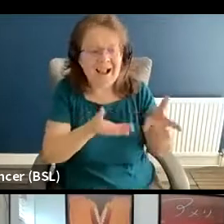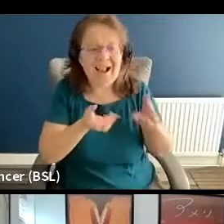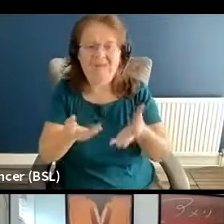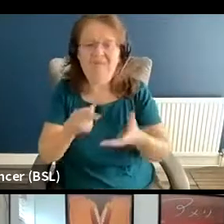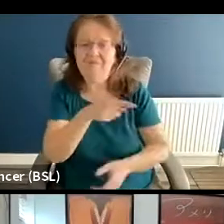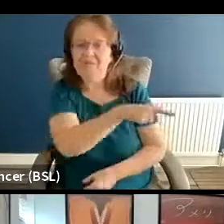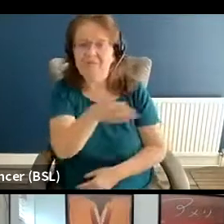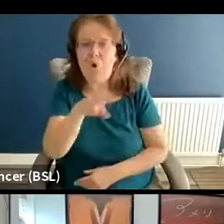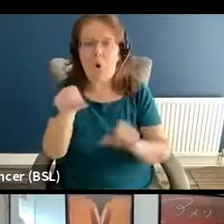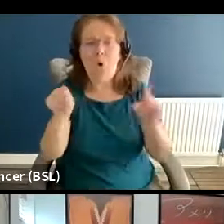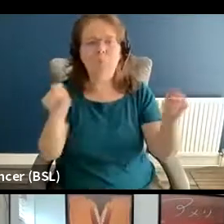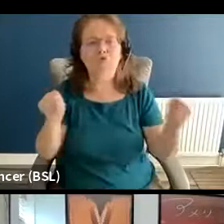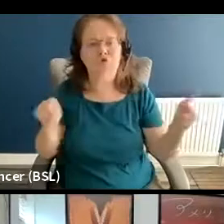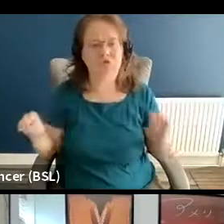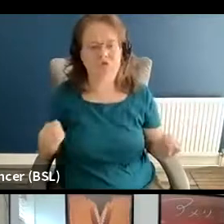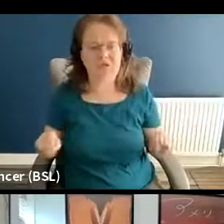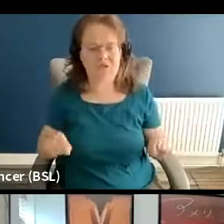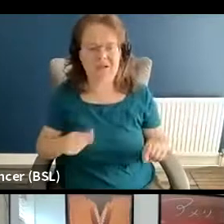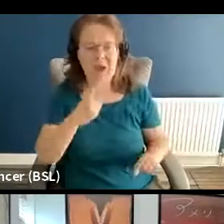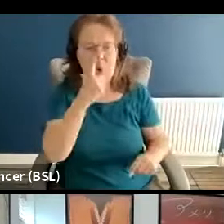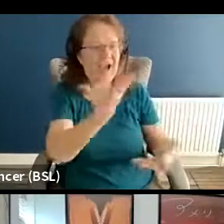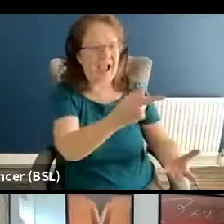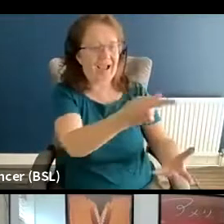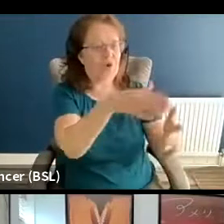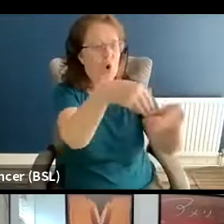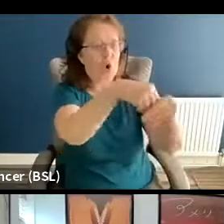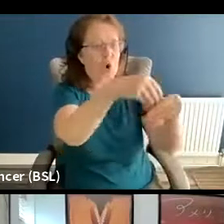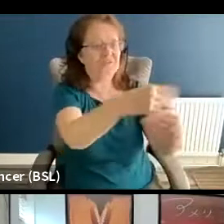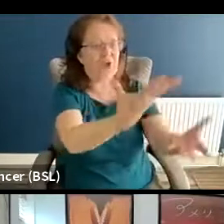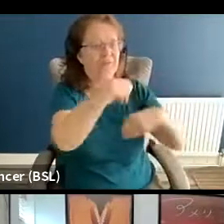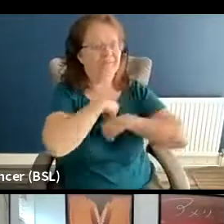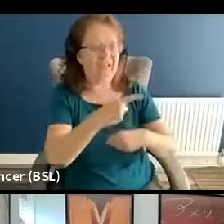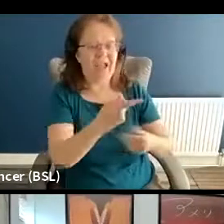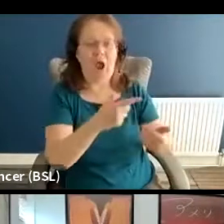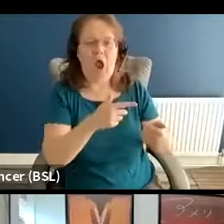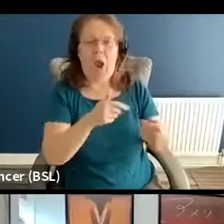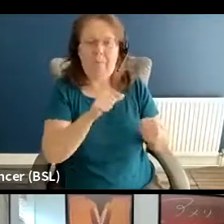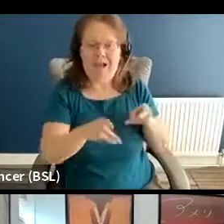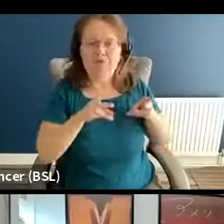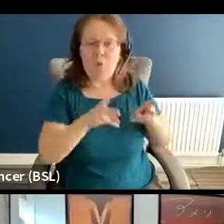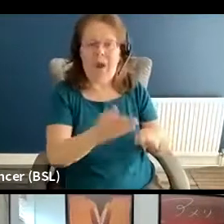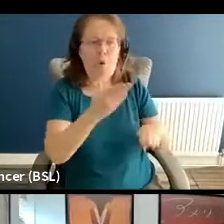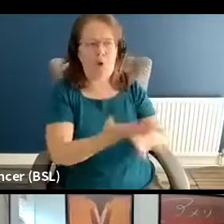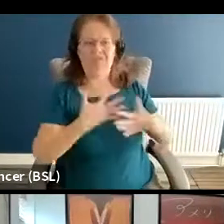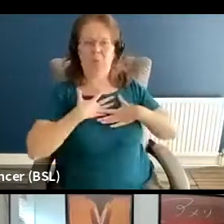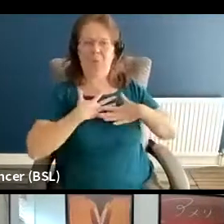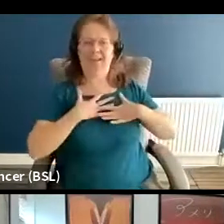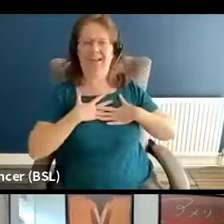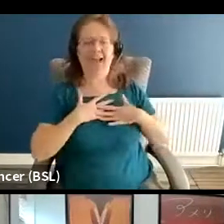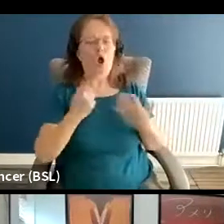to consume that content in the best way that works for them, not just dictate.I want